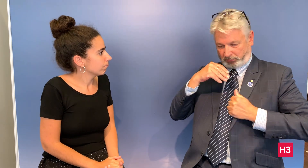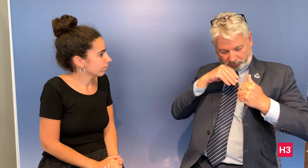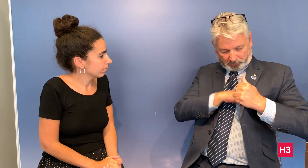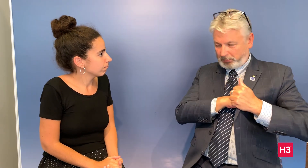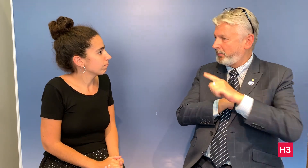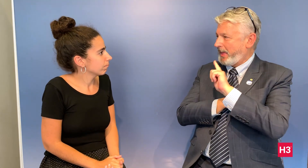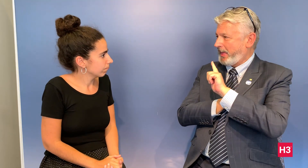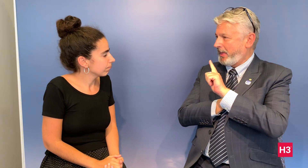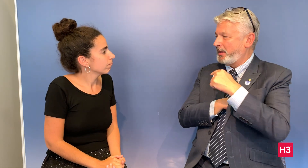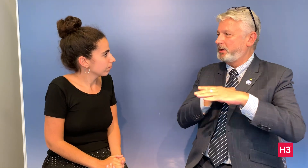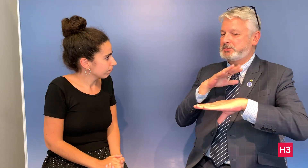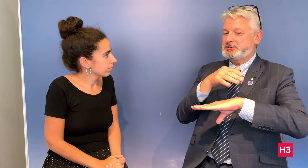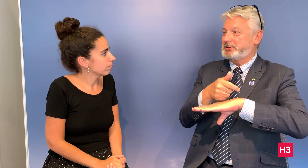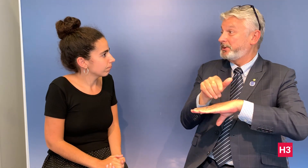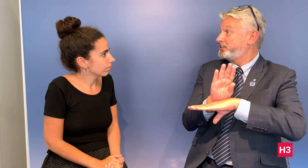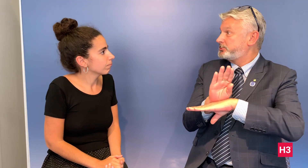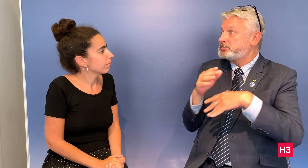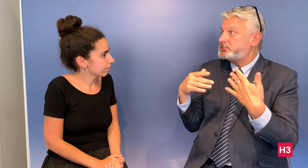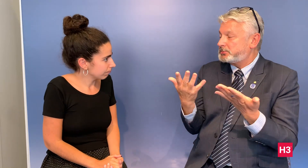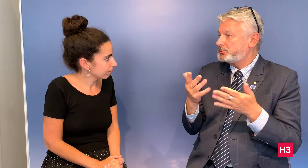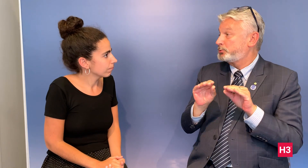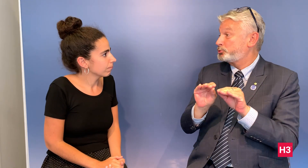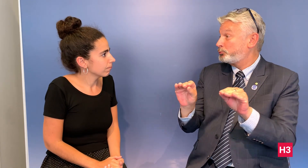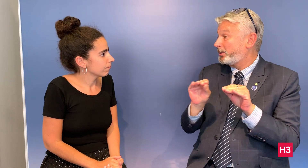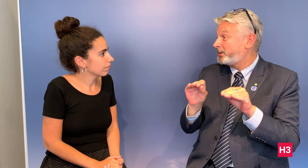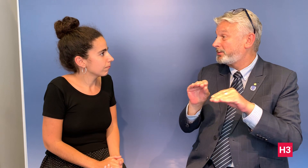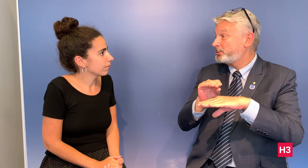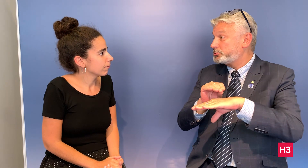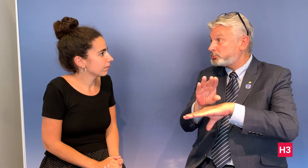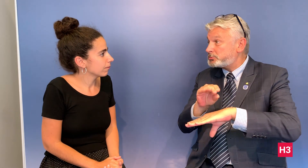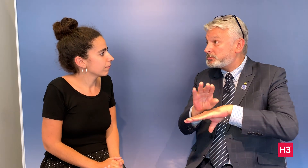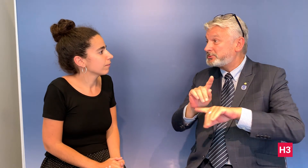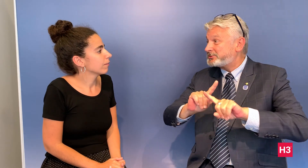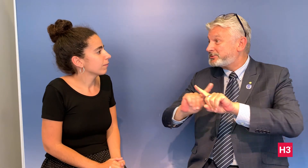In the business, I would like to do different projects providing training,